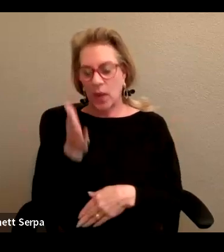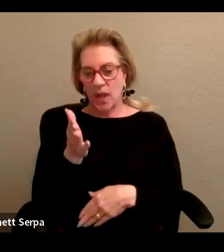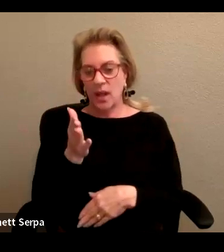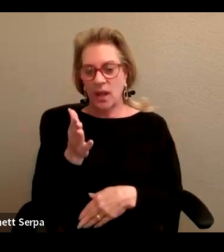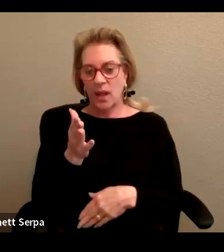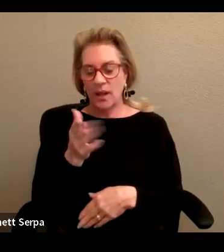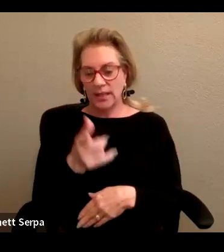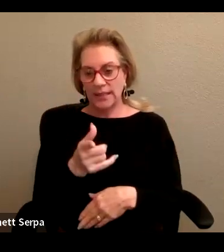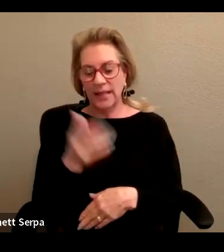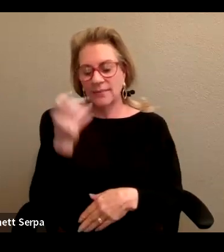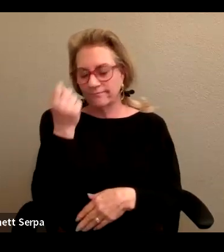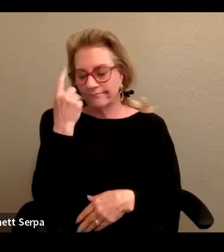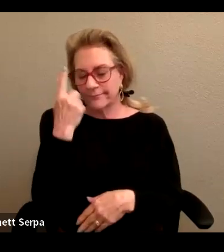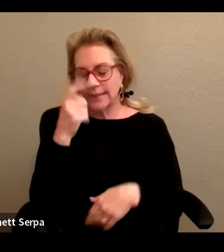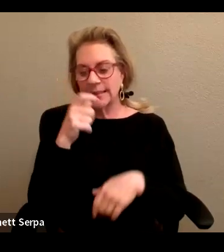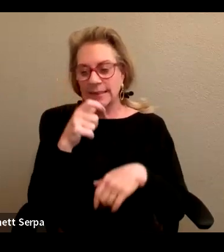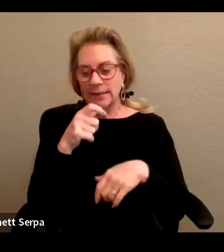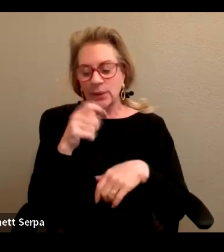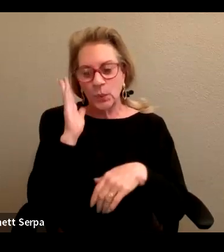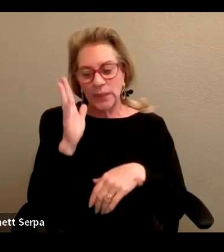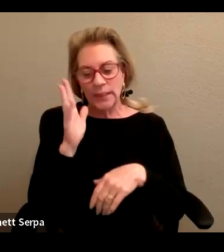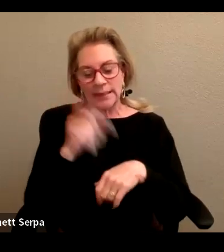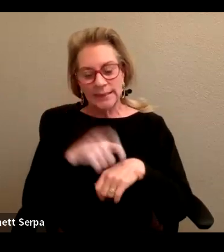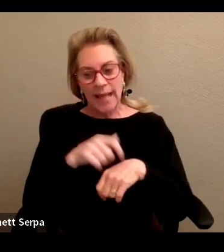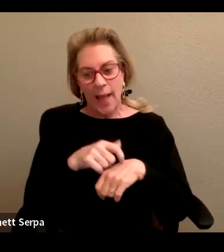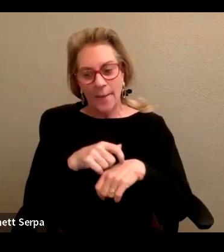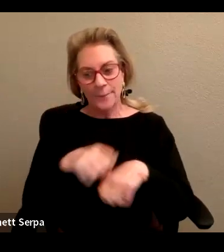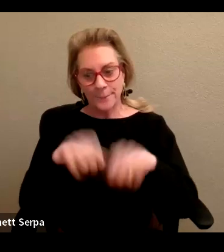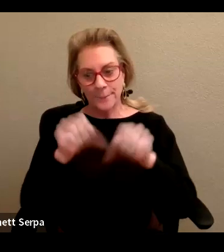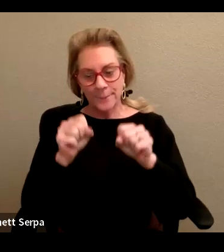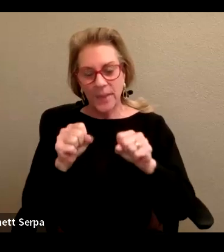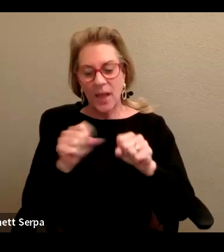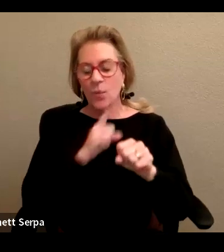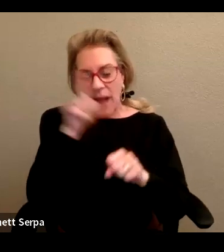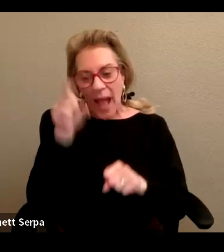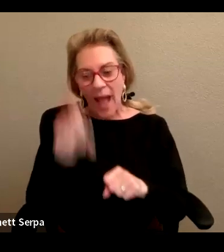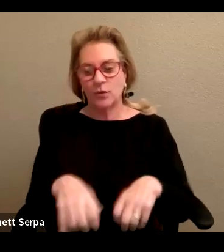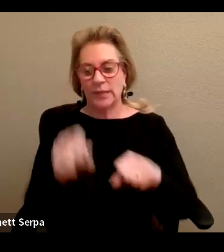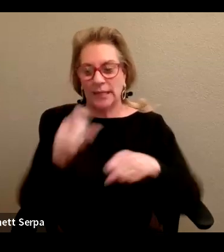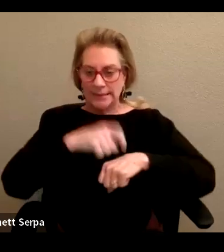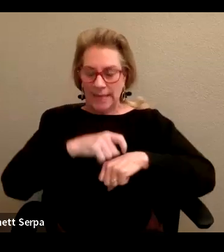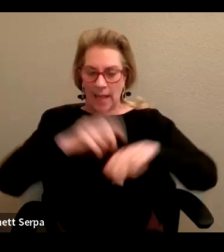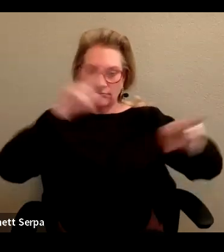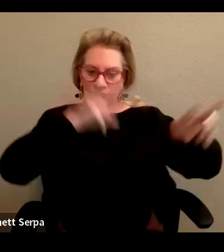consuming you will have to do your homework and really peruse that web page to see what resources